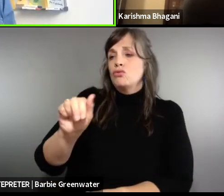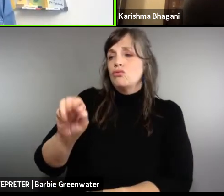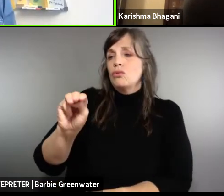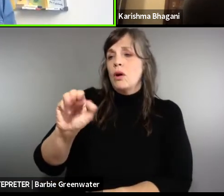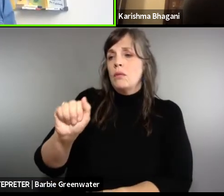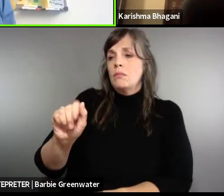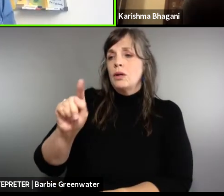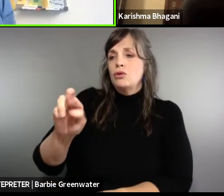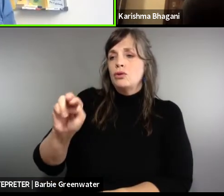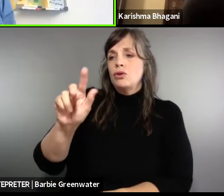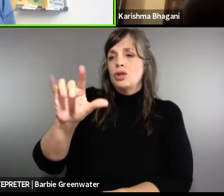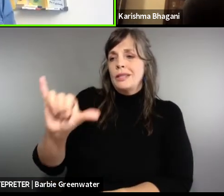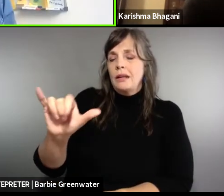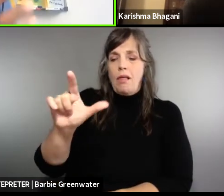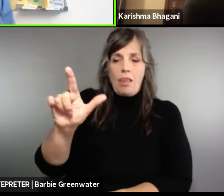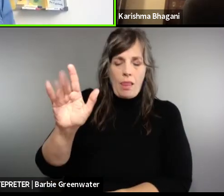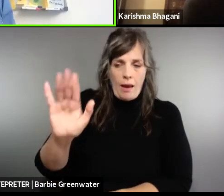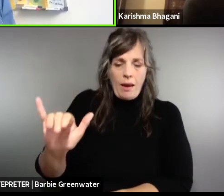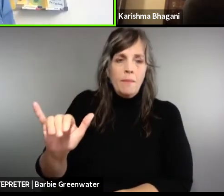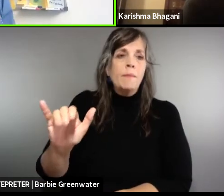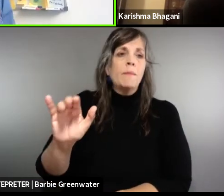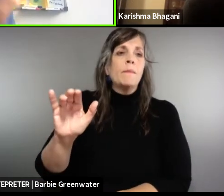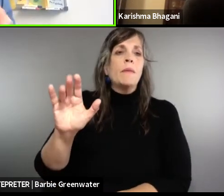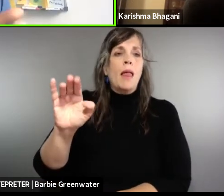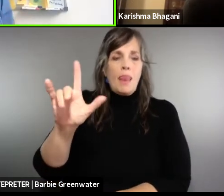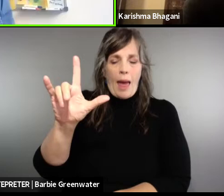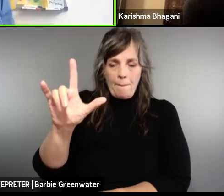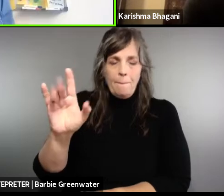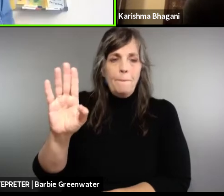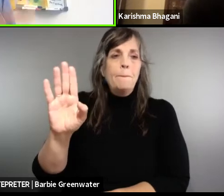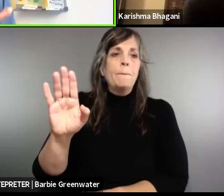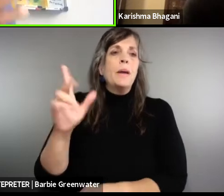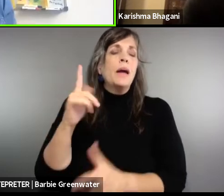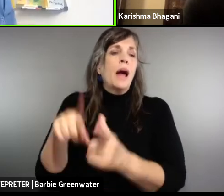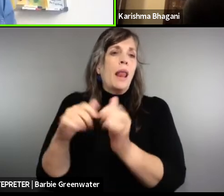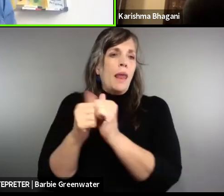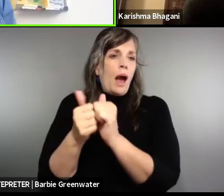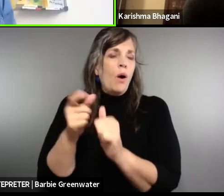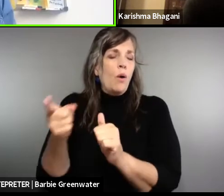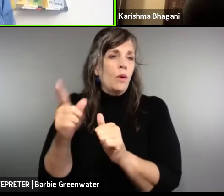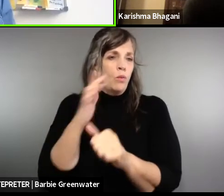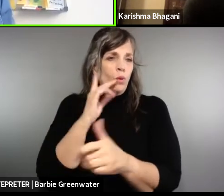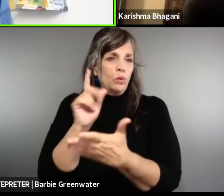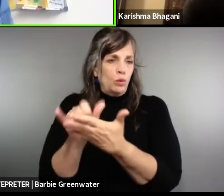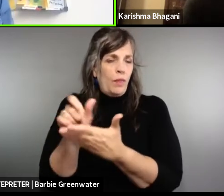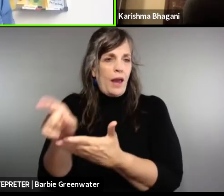in partnership with Taiwo Afolabi and HowlRound. So I think that will be coming in October